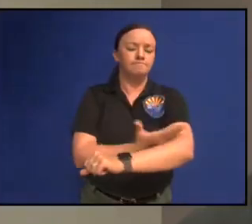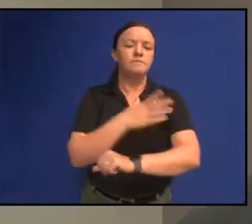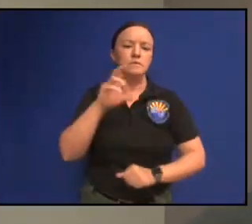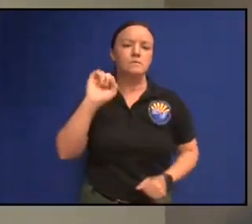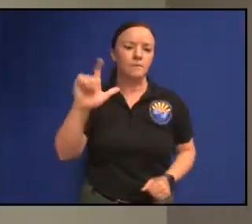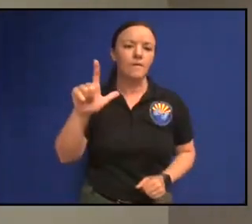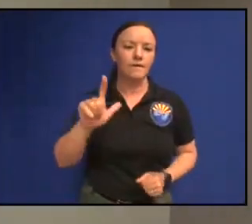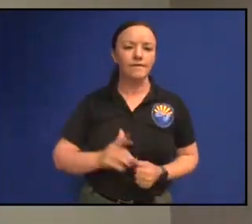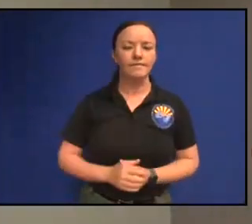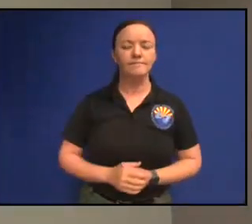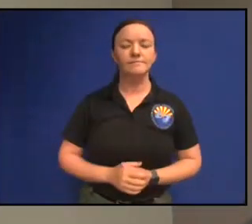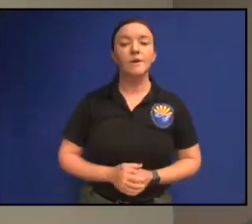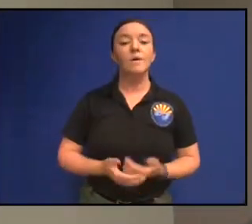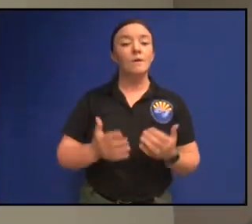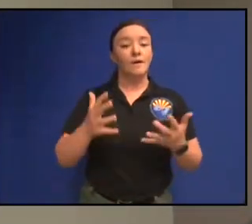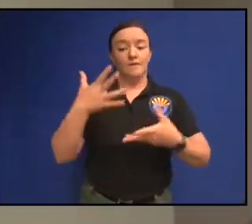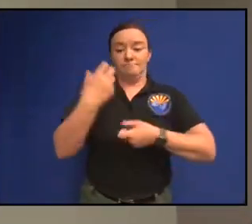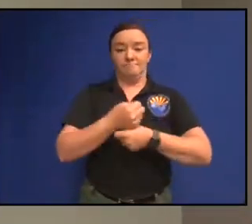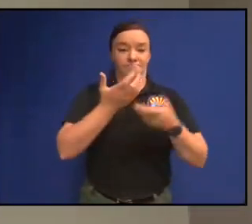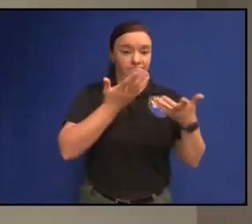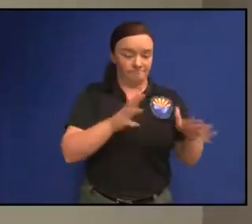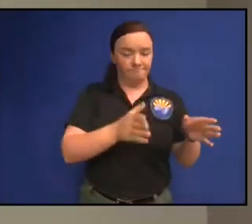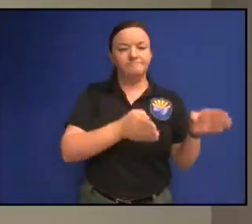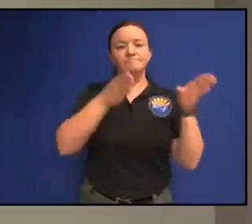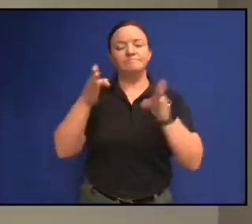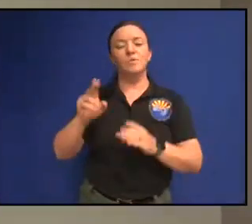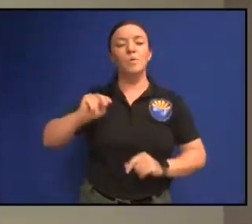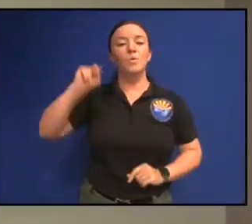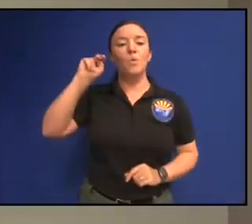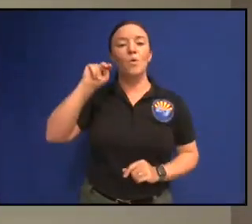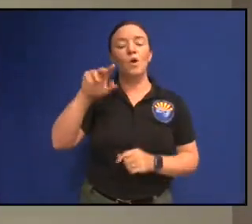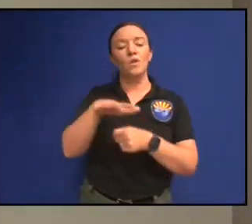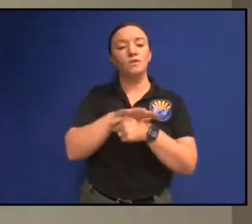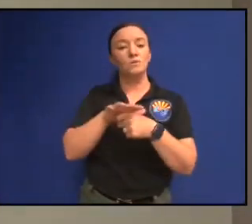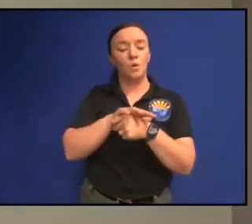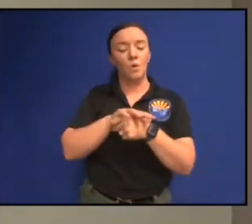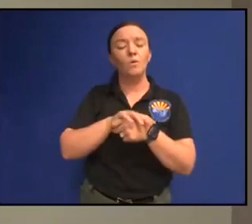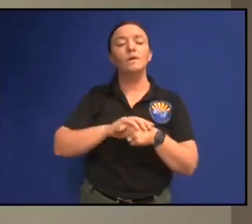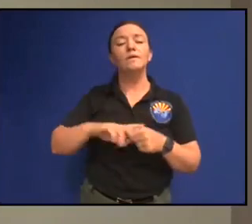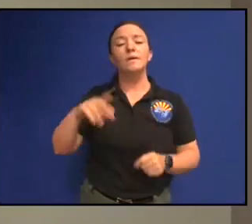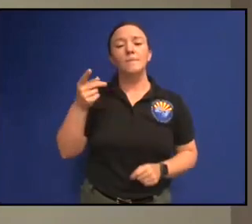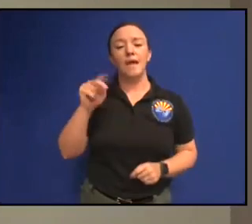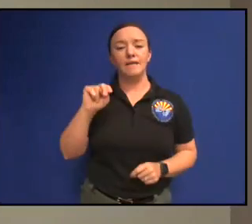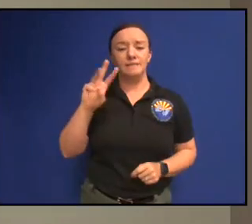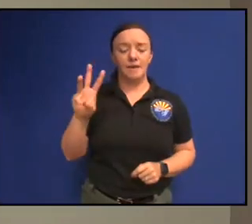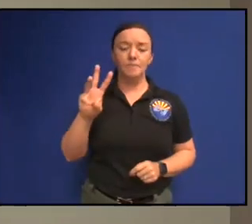NORTH ZONE TO OUR PACIFIC NORTHWEST TEAM NUMBER 2 INCIDENT COMMANDER, JASON LOOMIS.